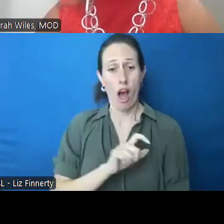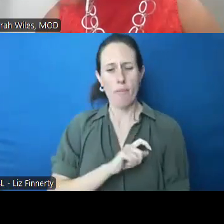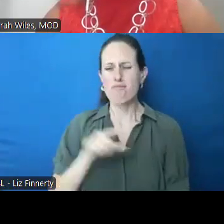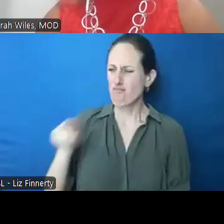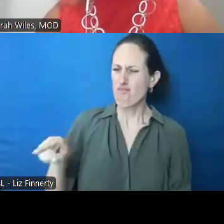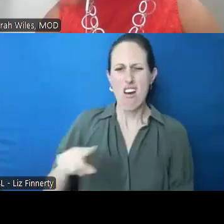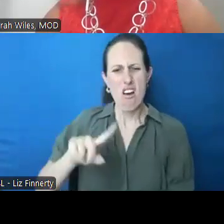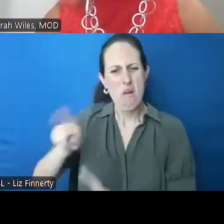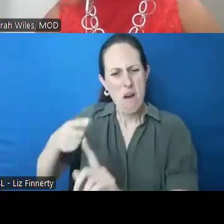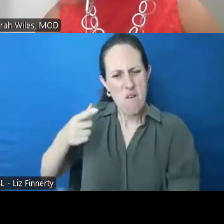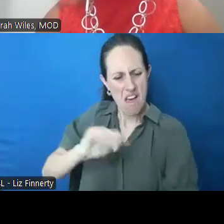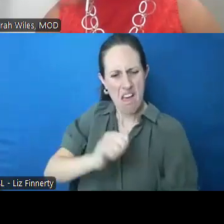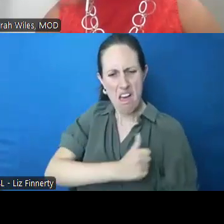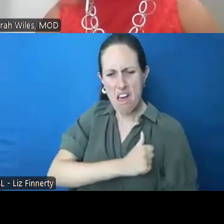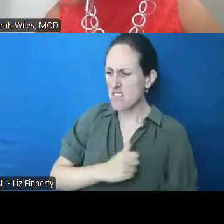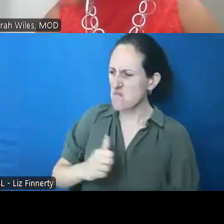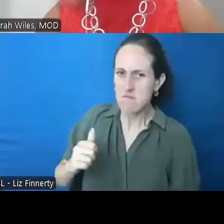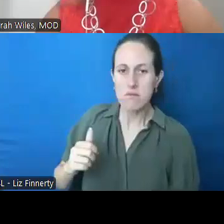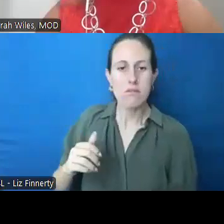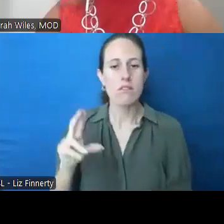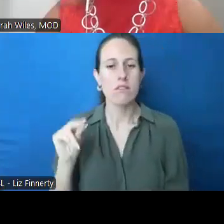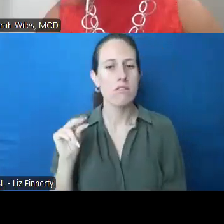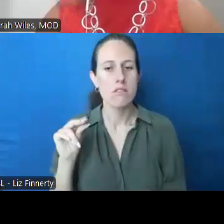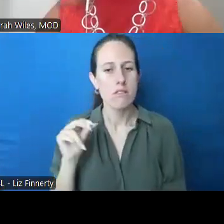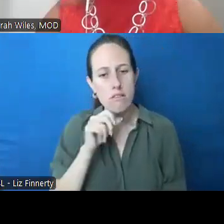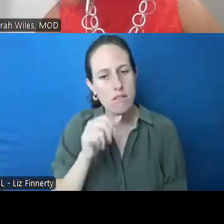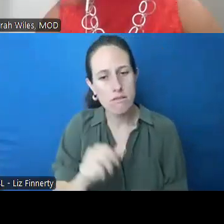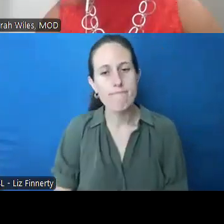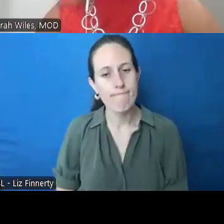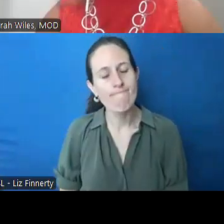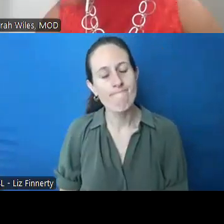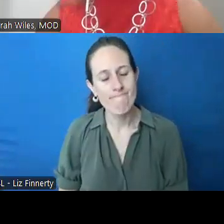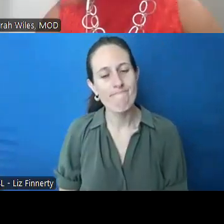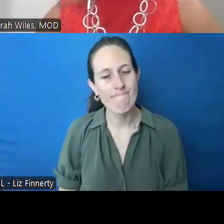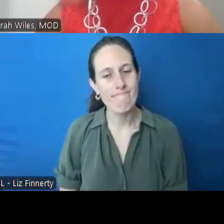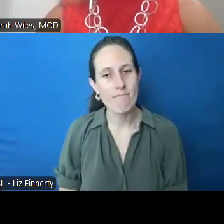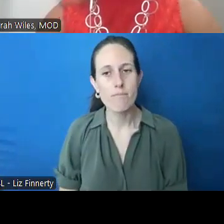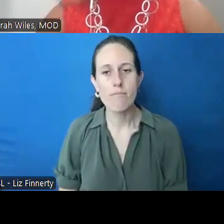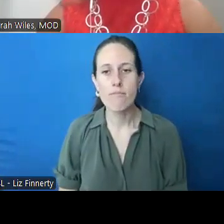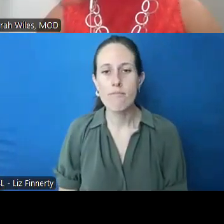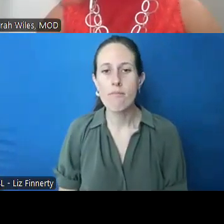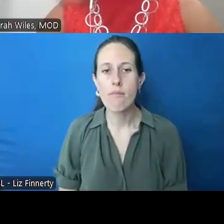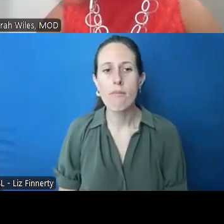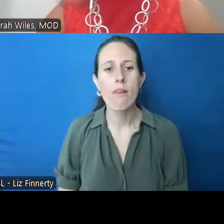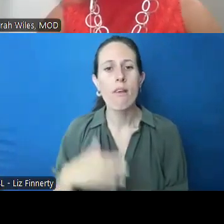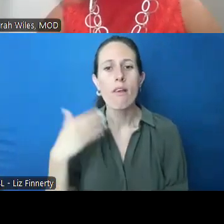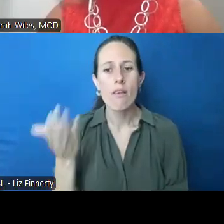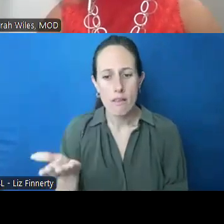Bill: Made you seem like you had an attitude problem, Richard? Richard: That's correct.